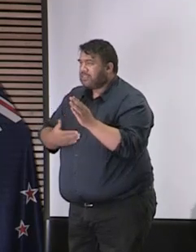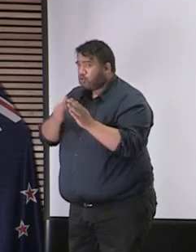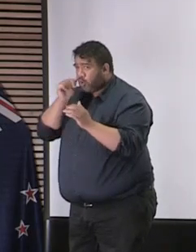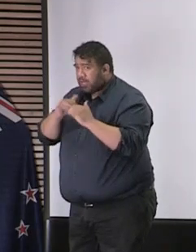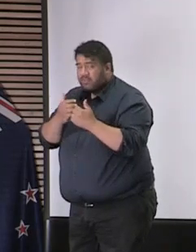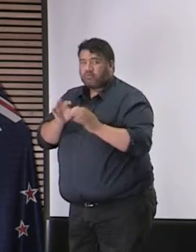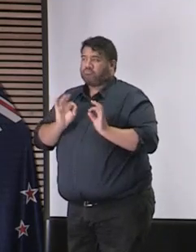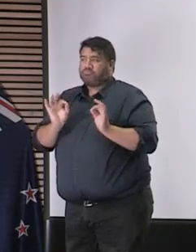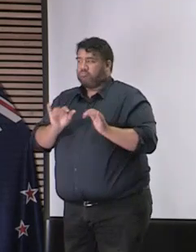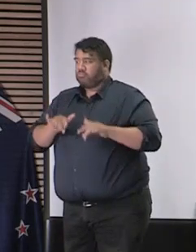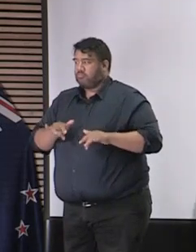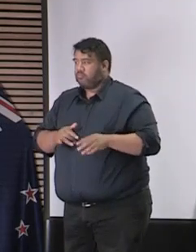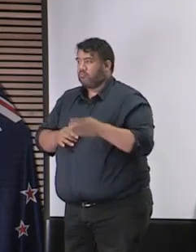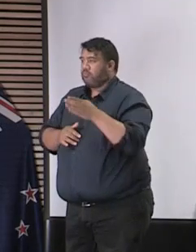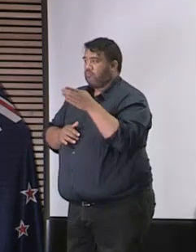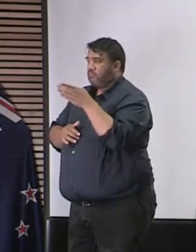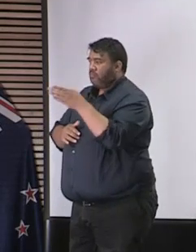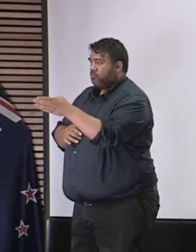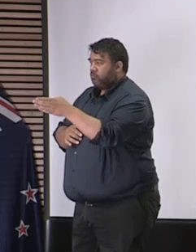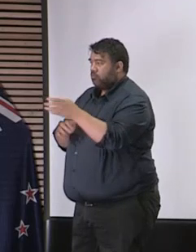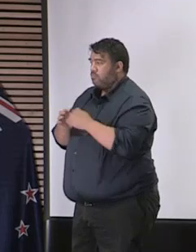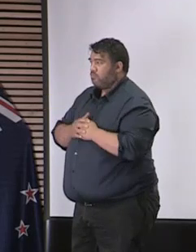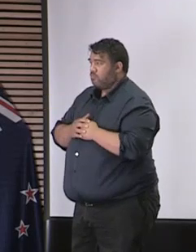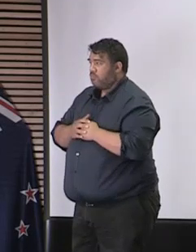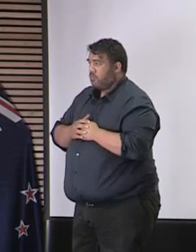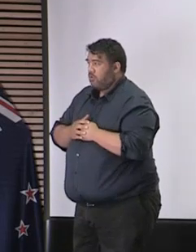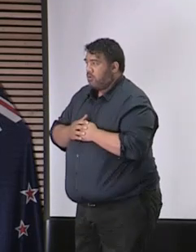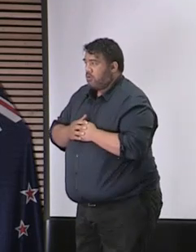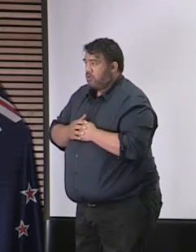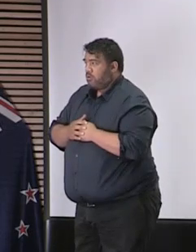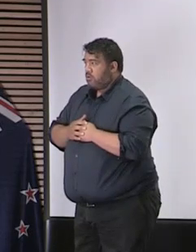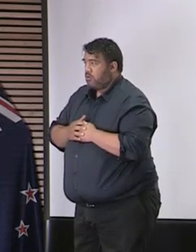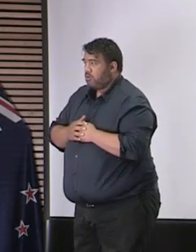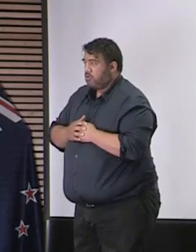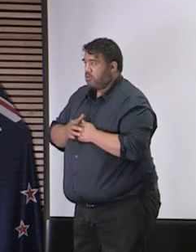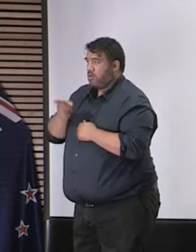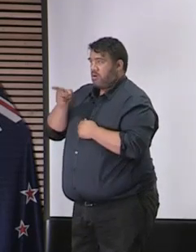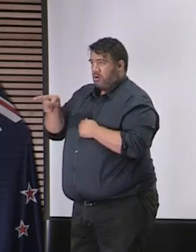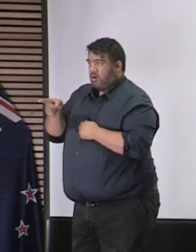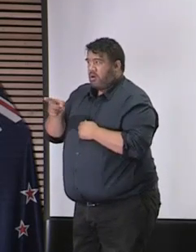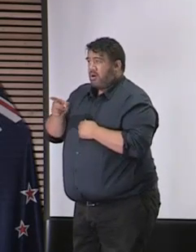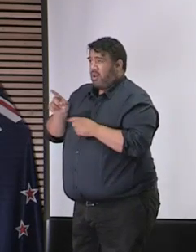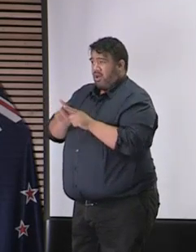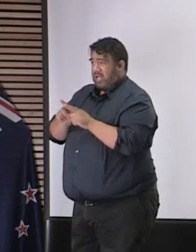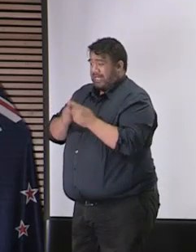PRIME MINISTER JACINDA Not yet. Once I have an update I will be happy to provide it. I haven't received that advice yet.